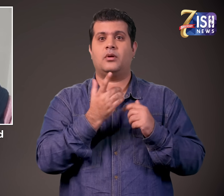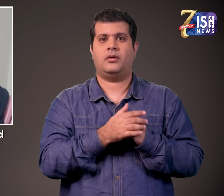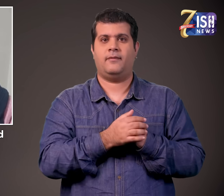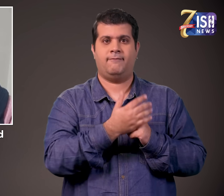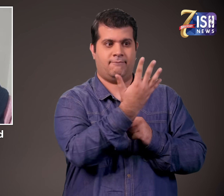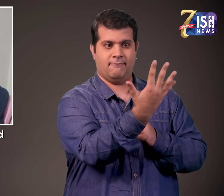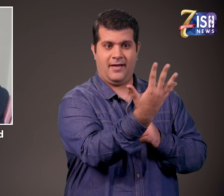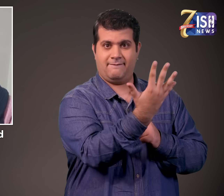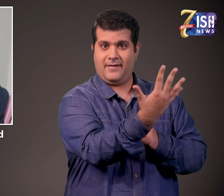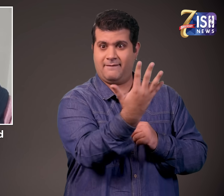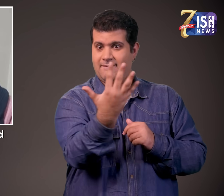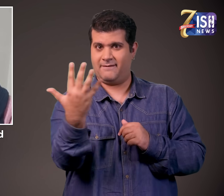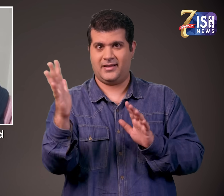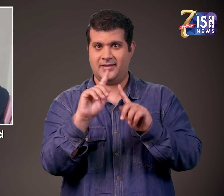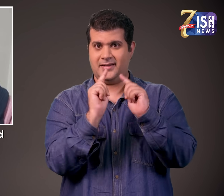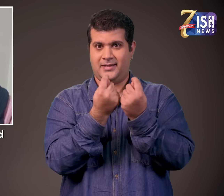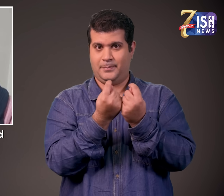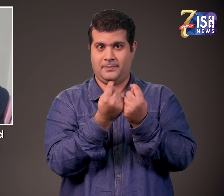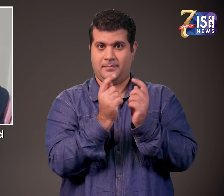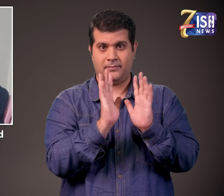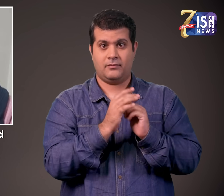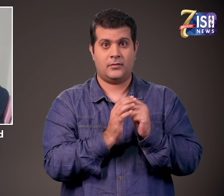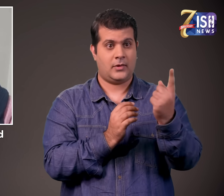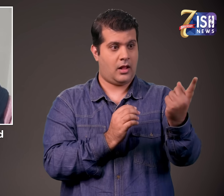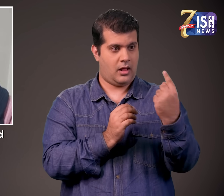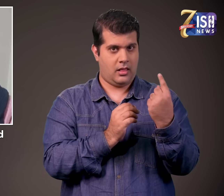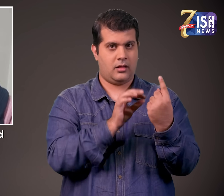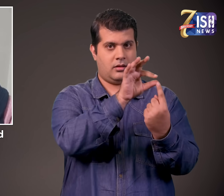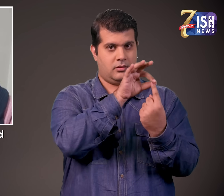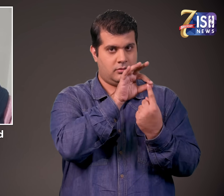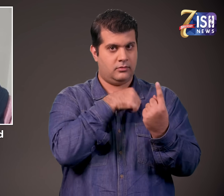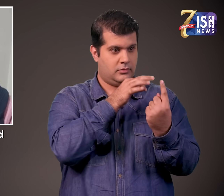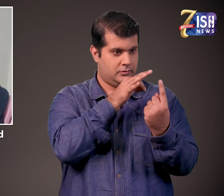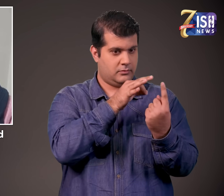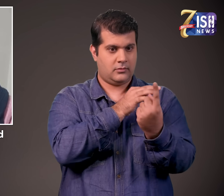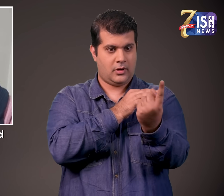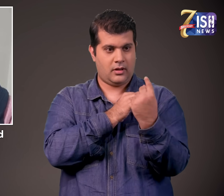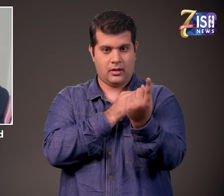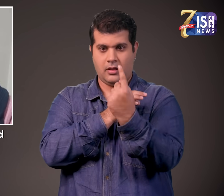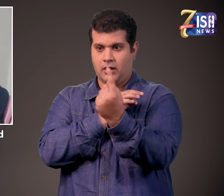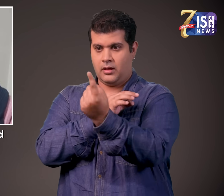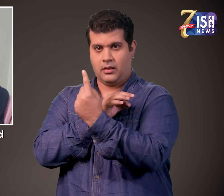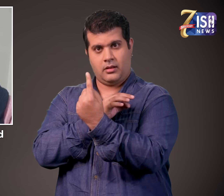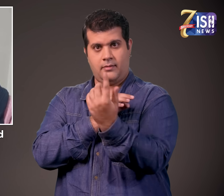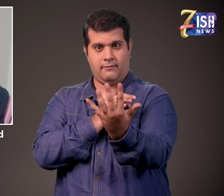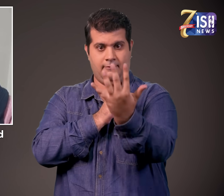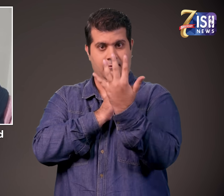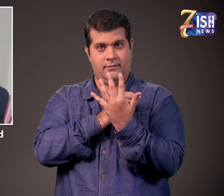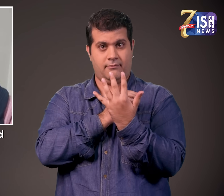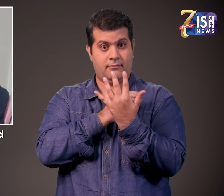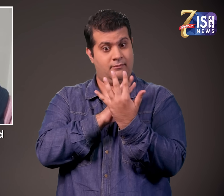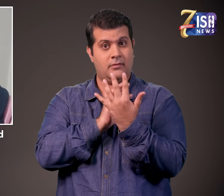She formed teams of five doctors each and chose a team leader.